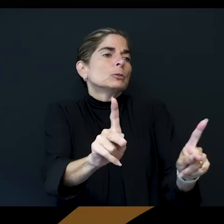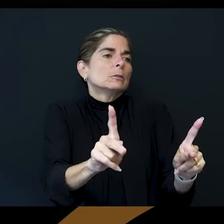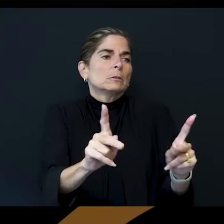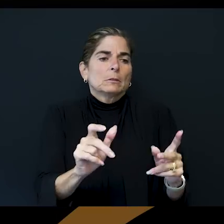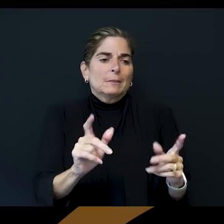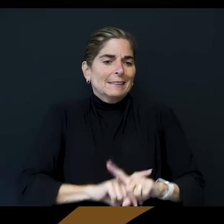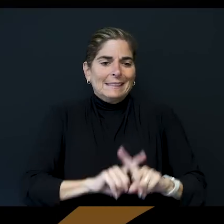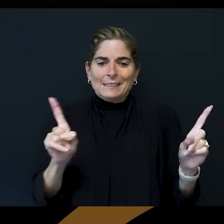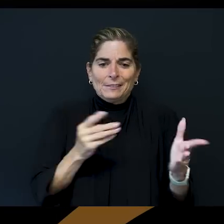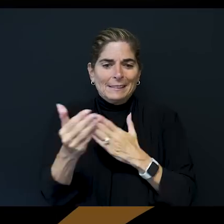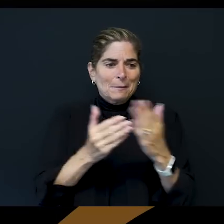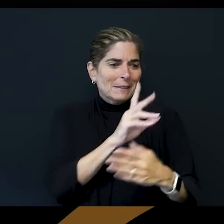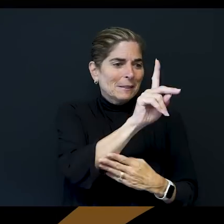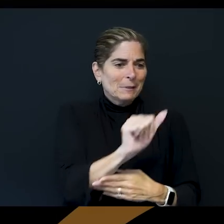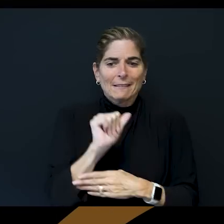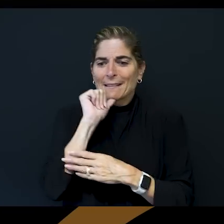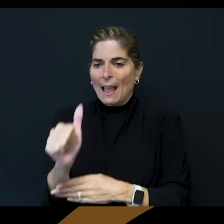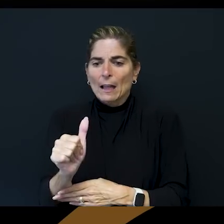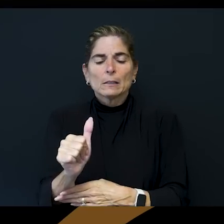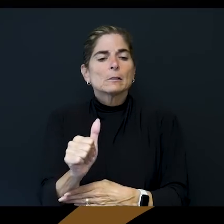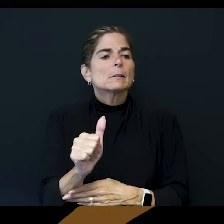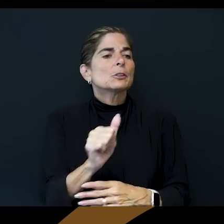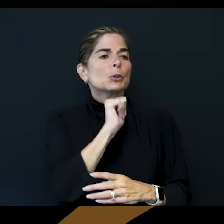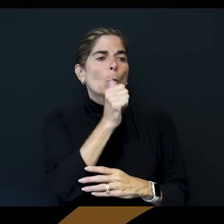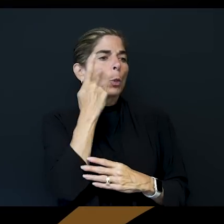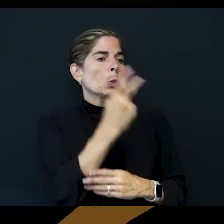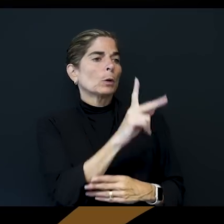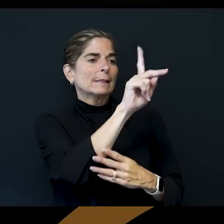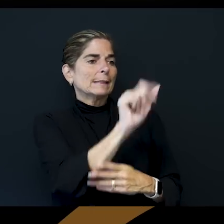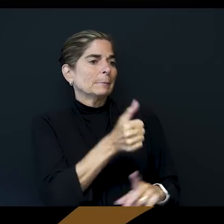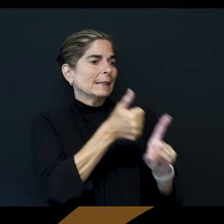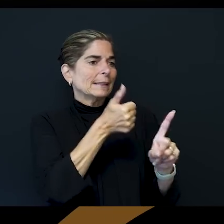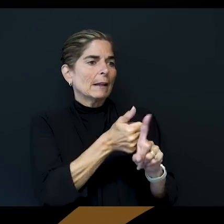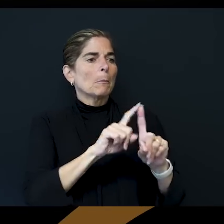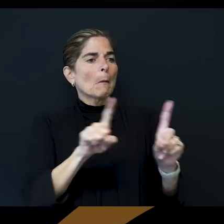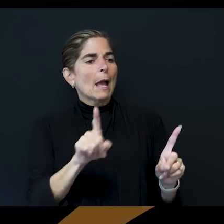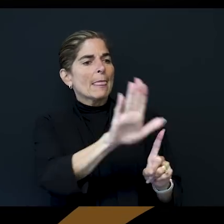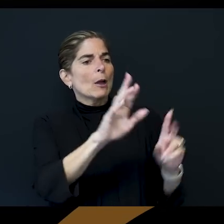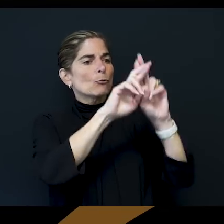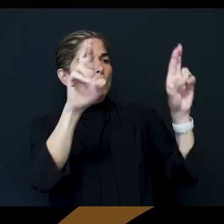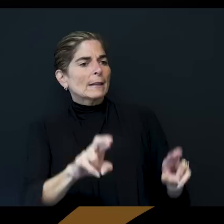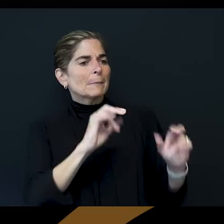Look at job candidates for the skills they present on their resume and in interviews. Recognize the value and diversity of thought